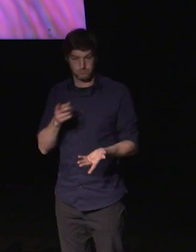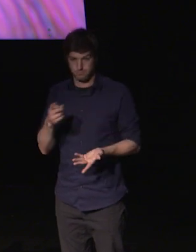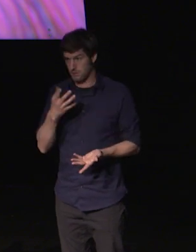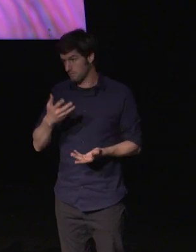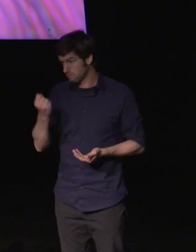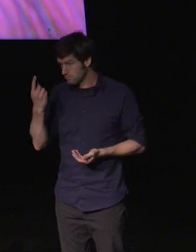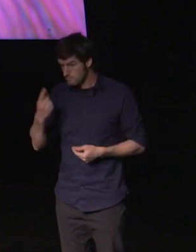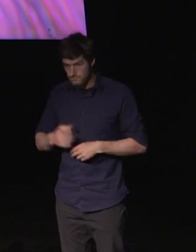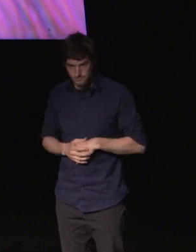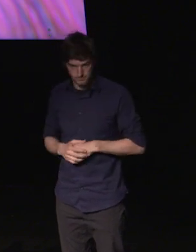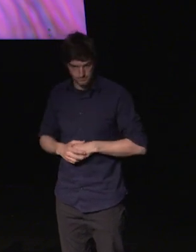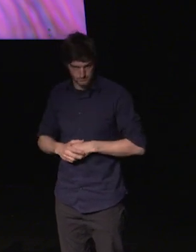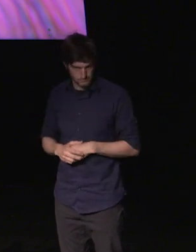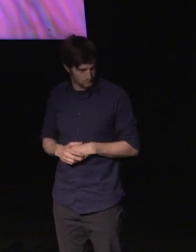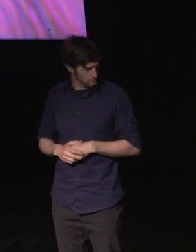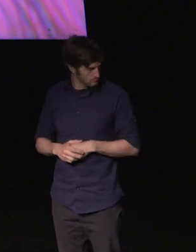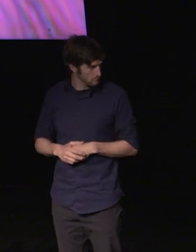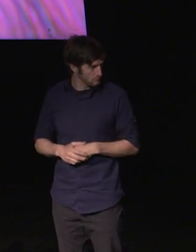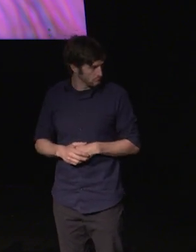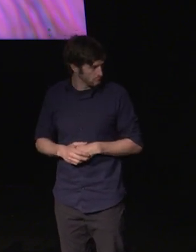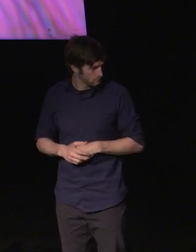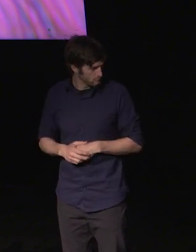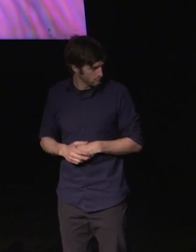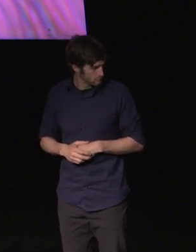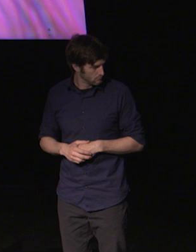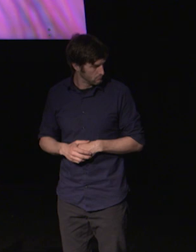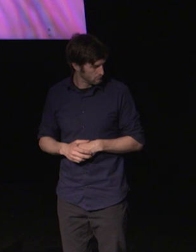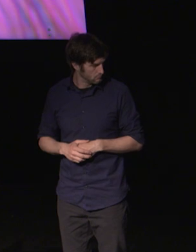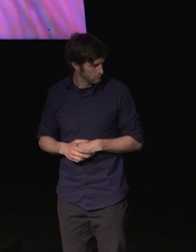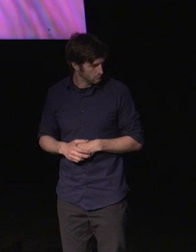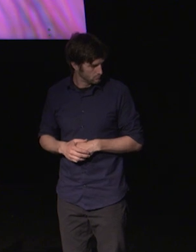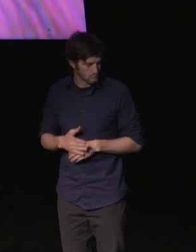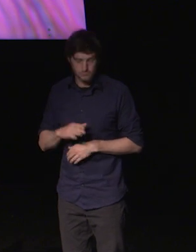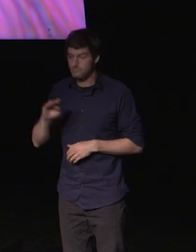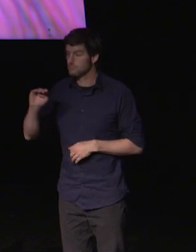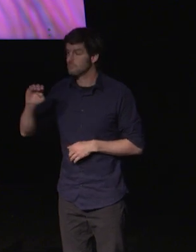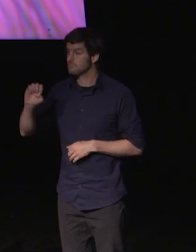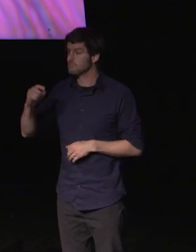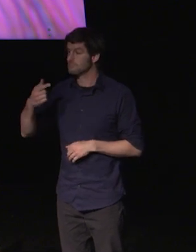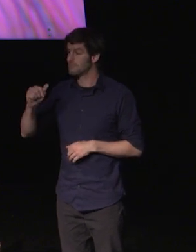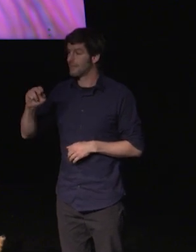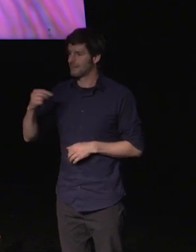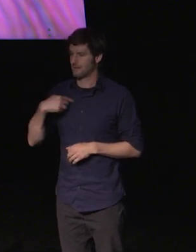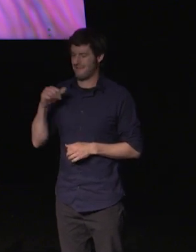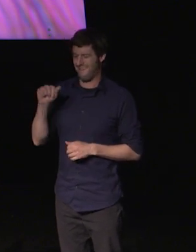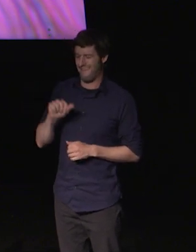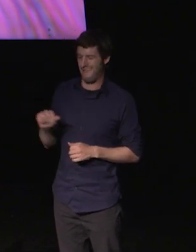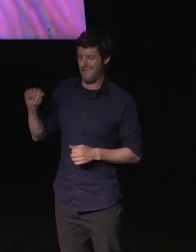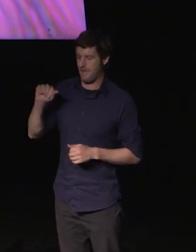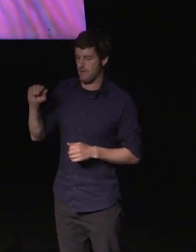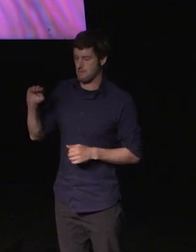And... Yeah. Cool, cool. Meghan? And I am at Meglish just about anywhere on the internet.